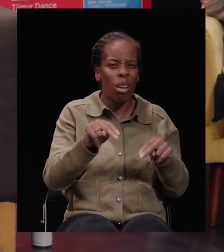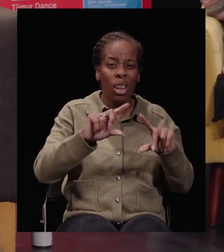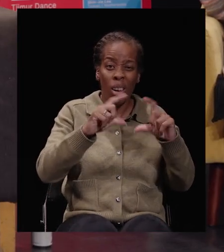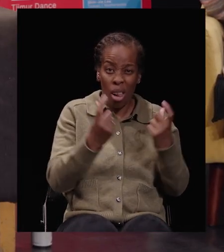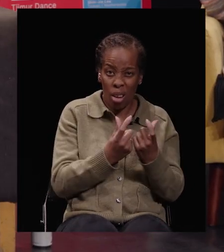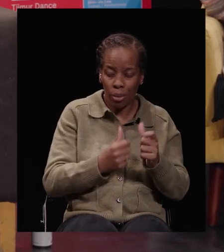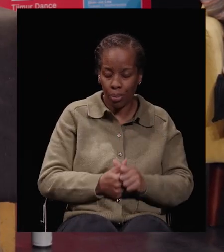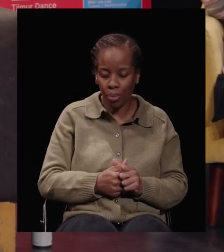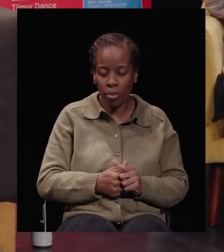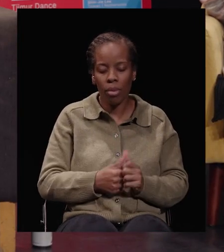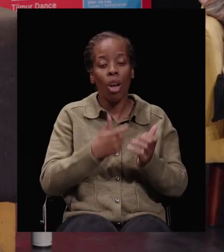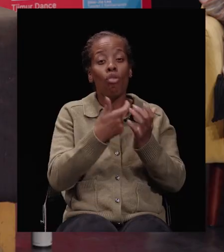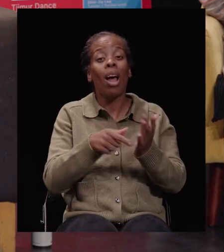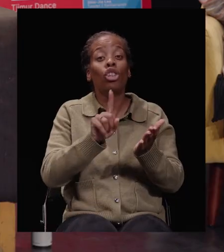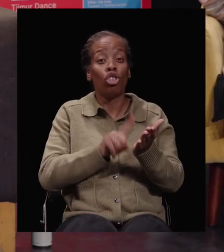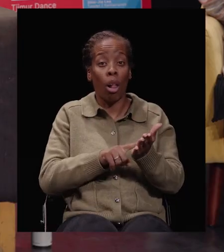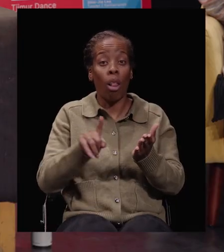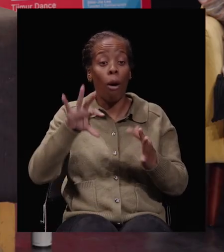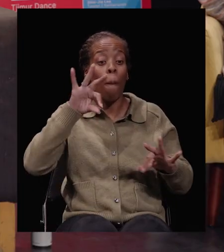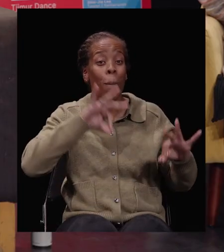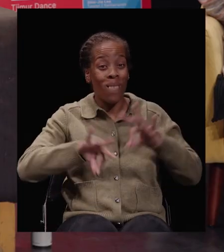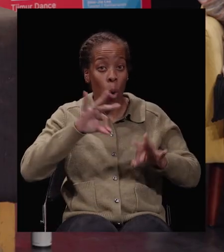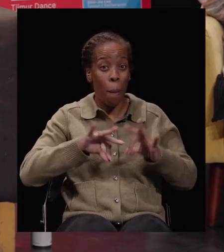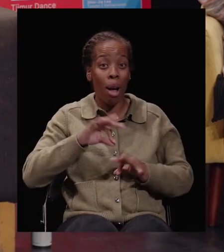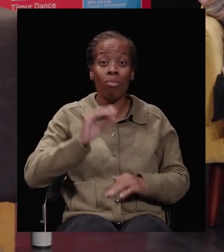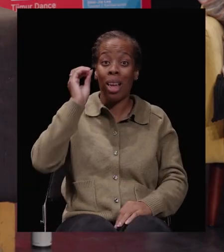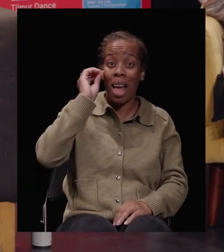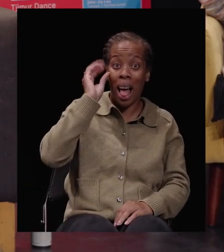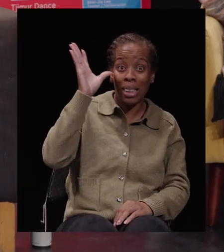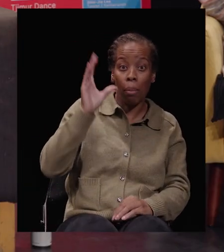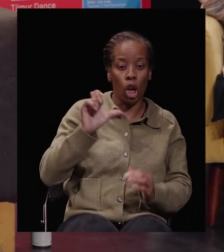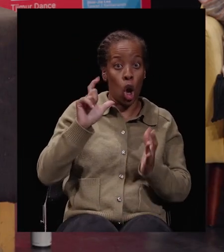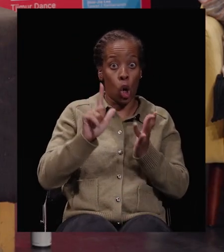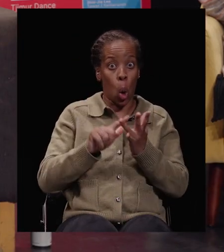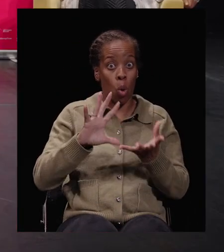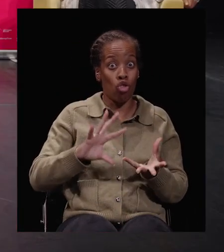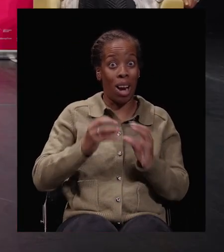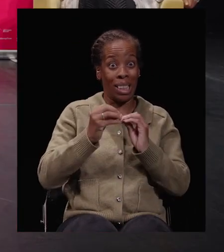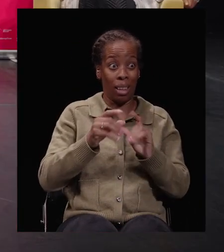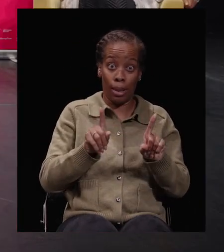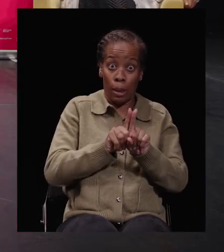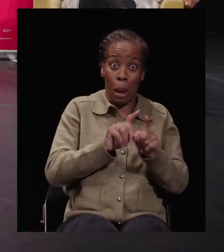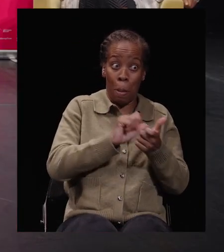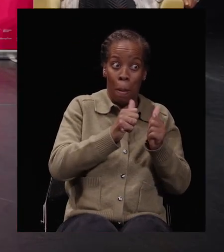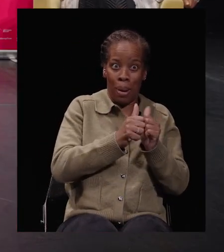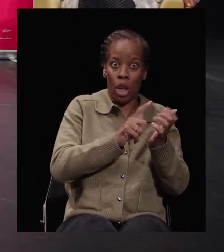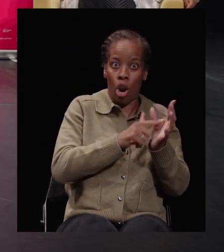Rachel Krische, a performer, academic and co-creator of "Dancing Class" whose work bridges practise and research.